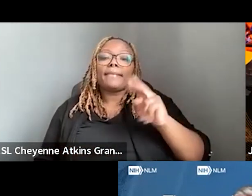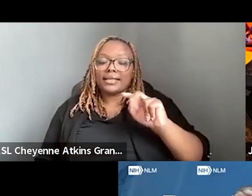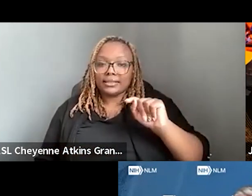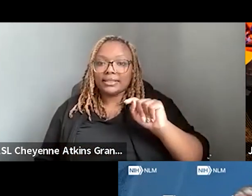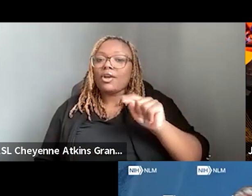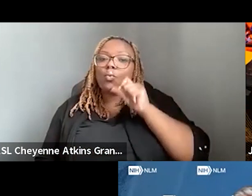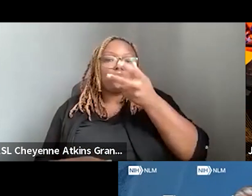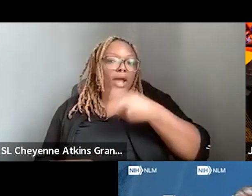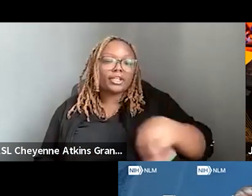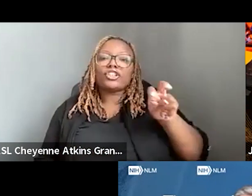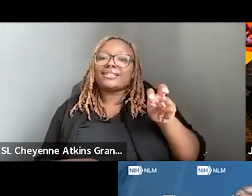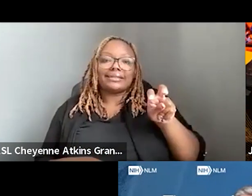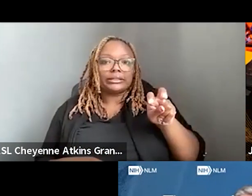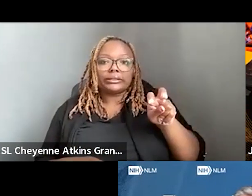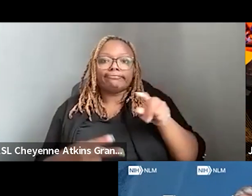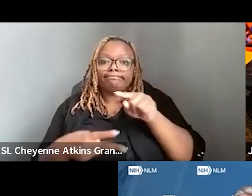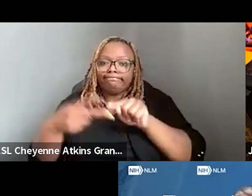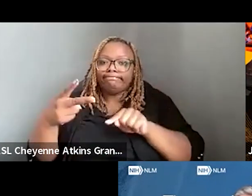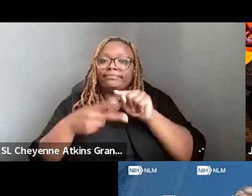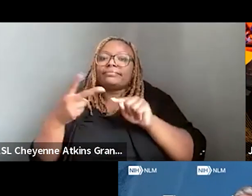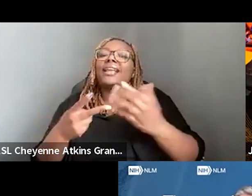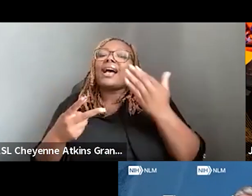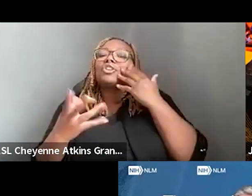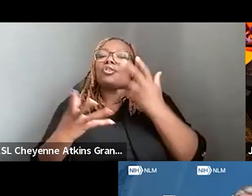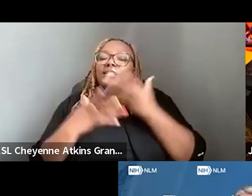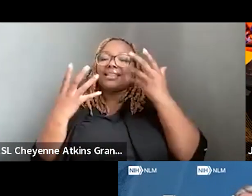So I know it's -- it's a lot of information. I hope that is clear.